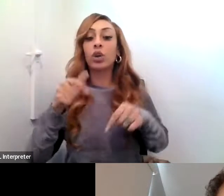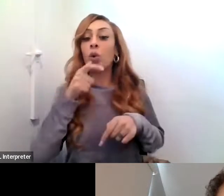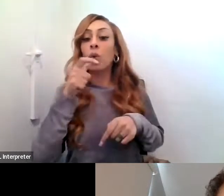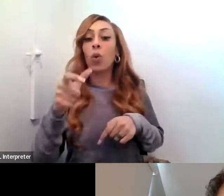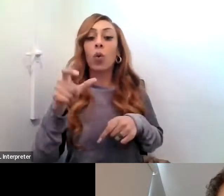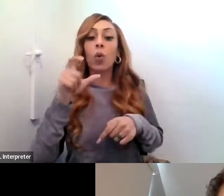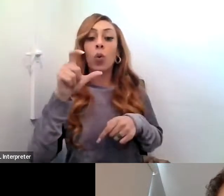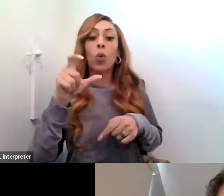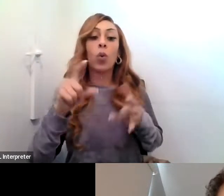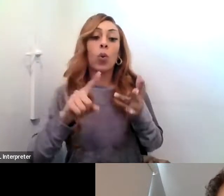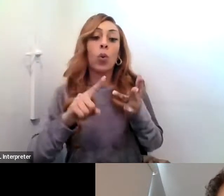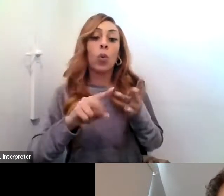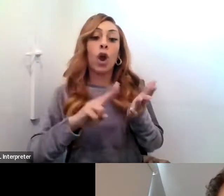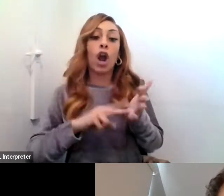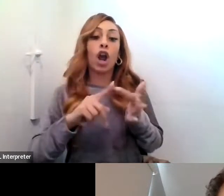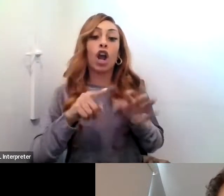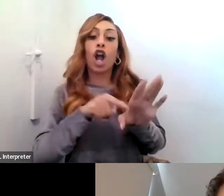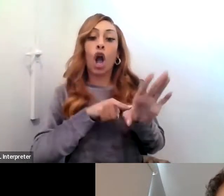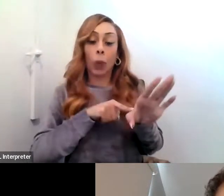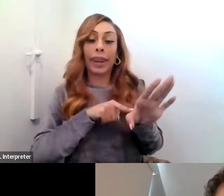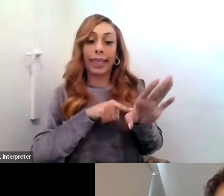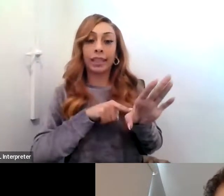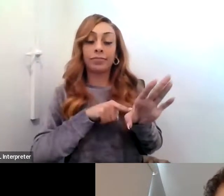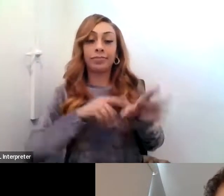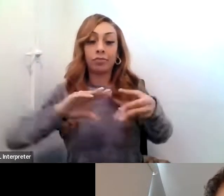Coney mixes live and digital art forms to create immersive stories.